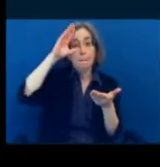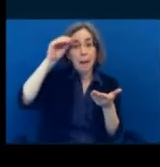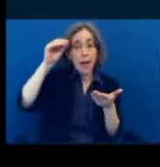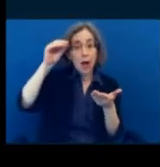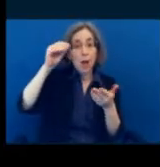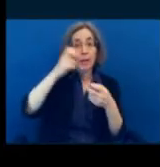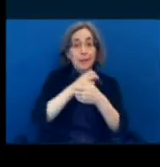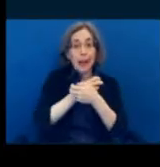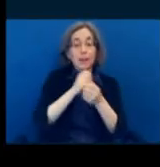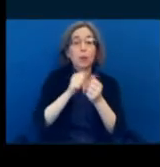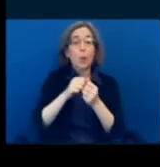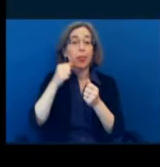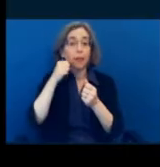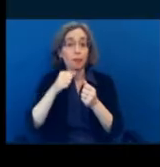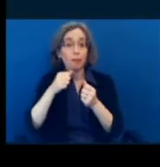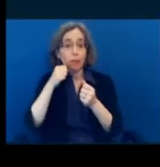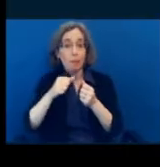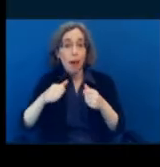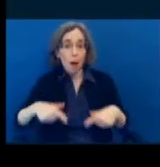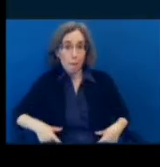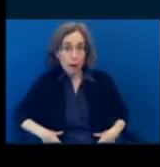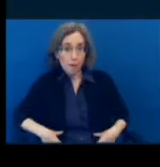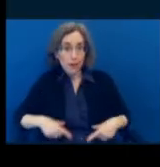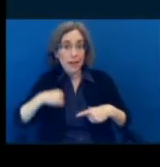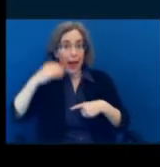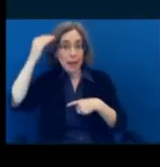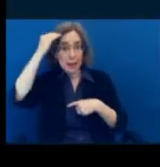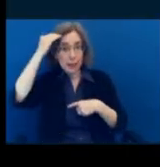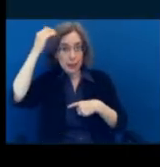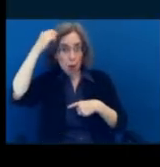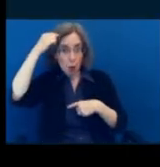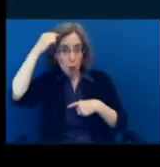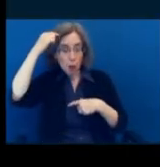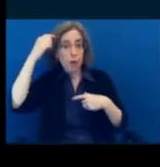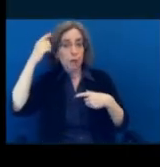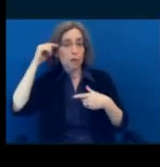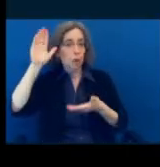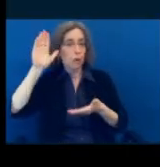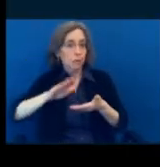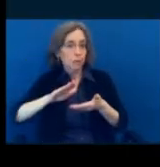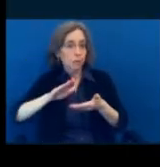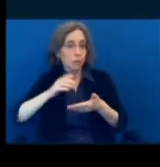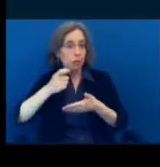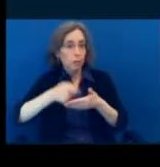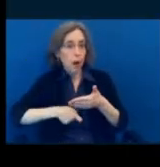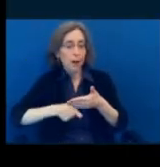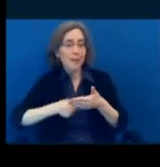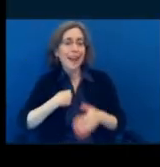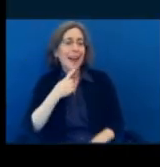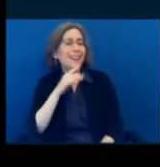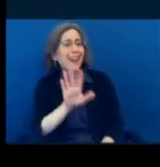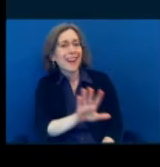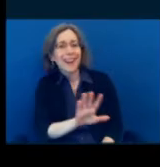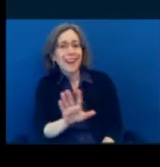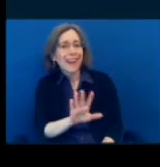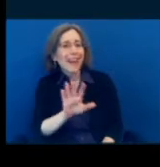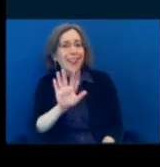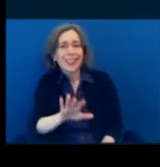WAS A STANDARD TROAP GOING BACK TO THE ENLIGHTENMENT AND THEY WERE USED TO RESTRICT A WOMAN'S ROLE TO KEEP HER IN HOME AND